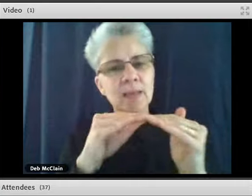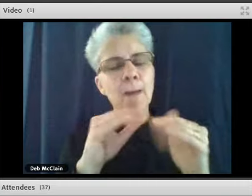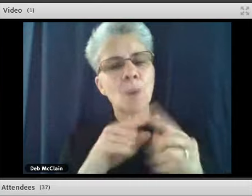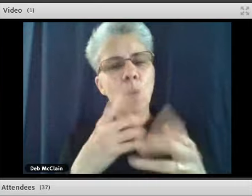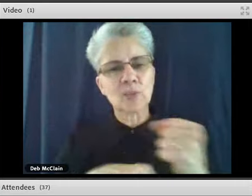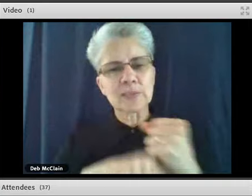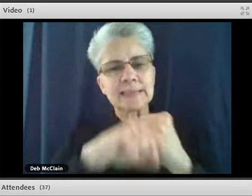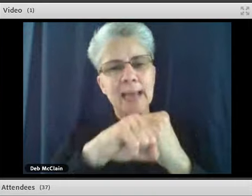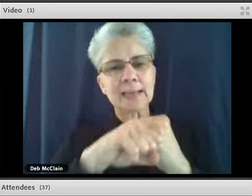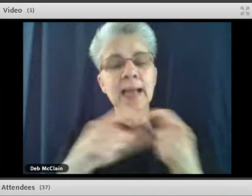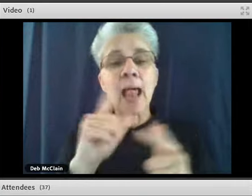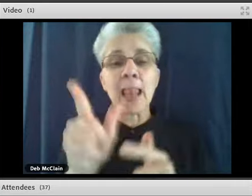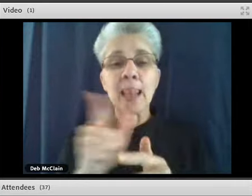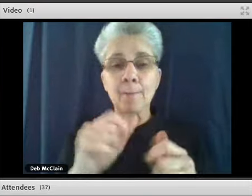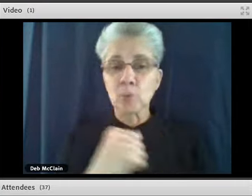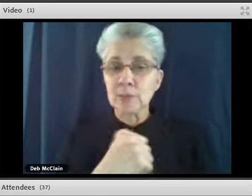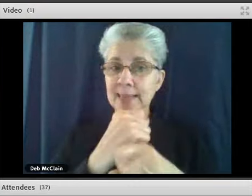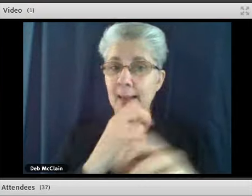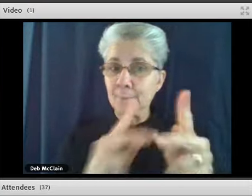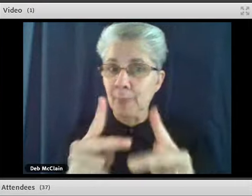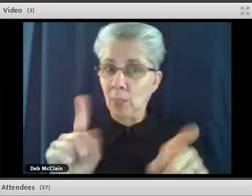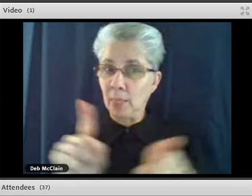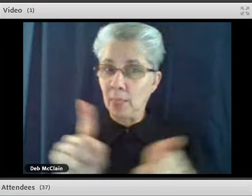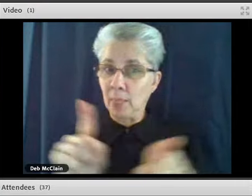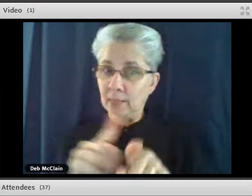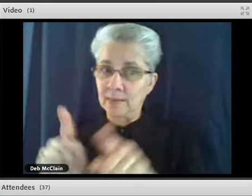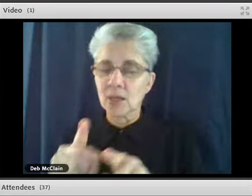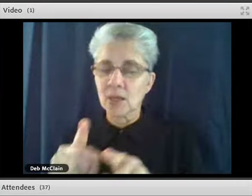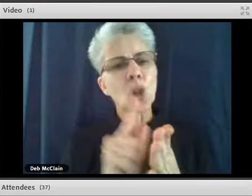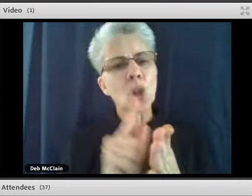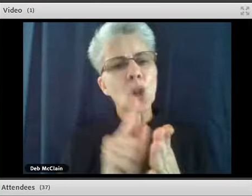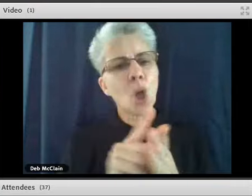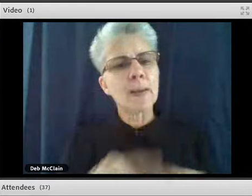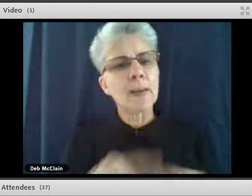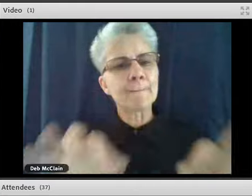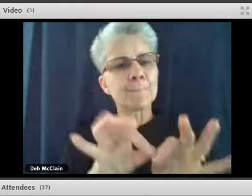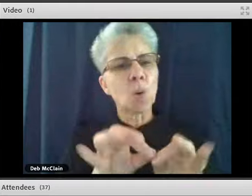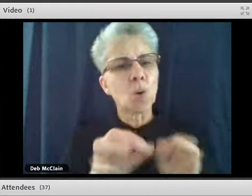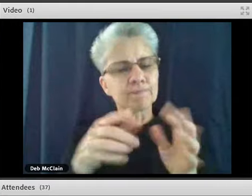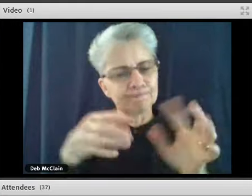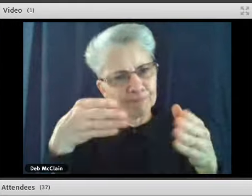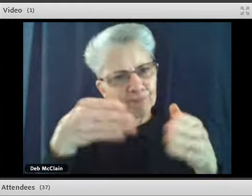but we also want to protect our libraries, and we want to protect our patrons. And so, the law is kind of important